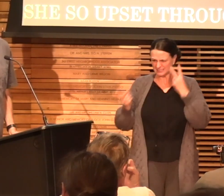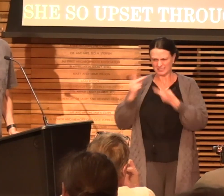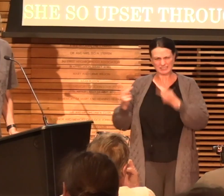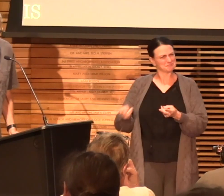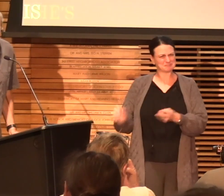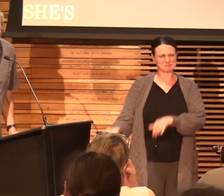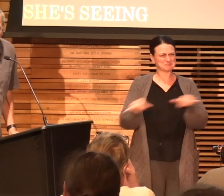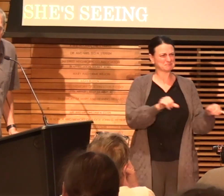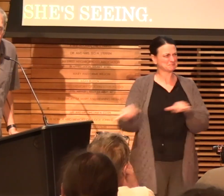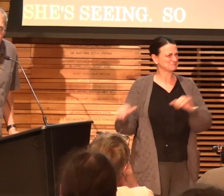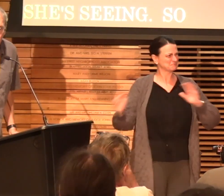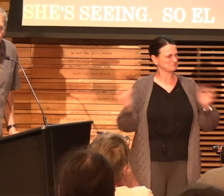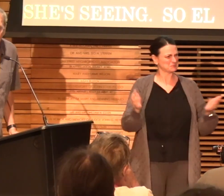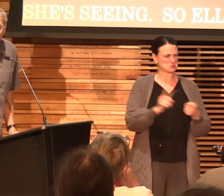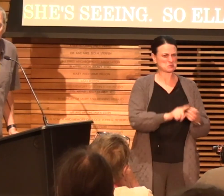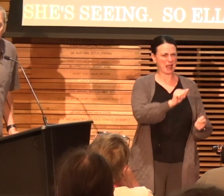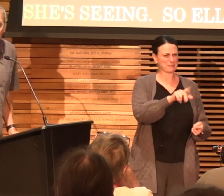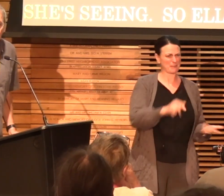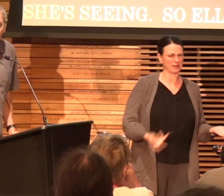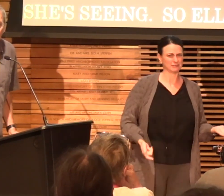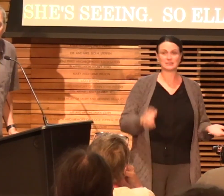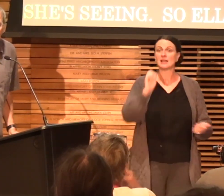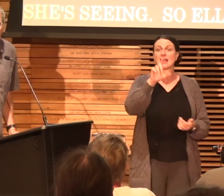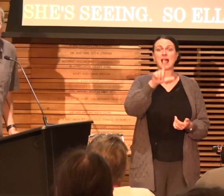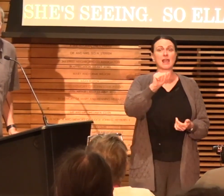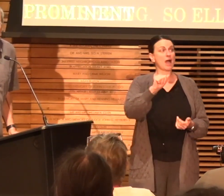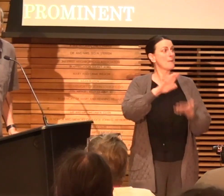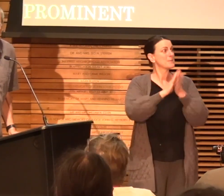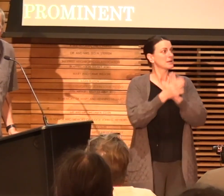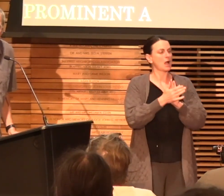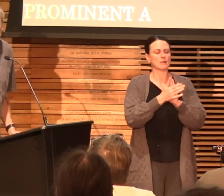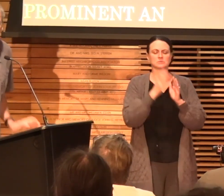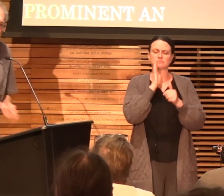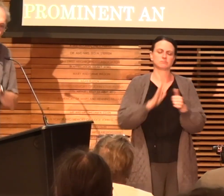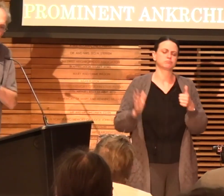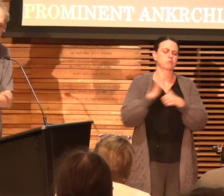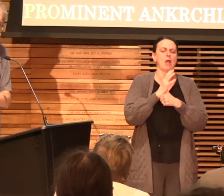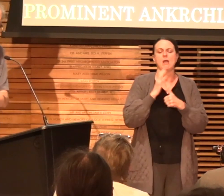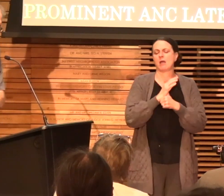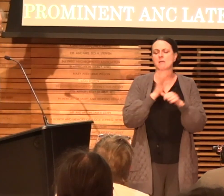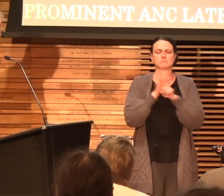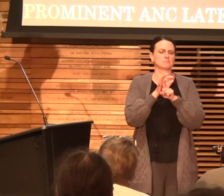So Ela, who becomes a very prominent ANC MP later on and very close to Nelson Mandela,